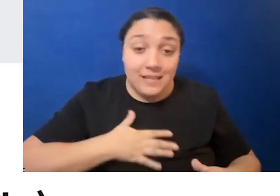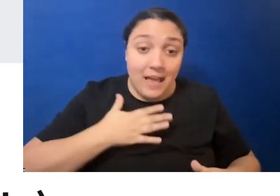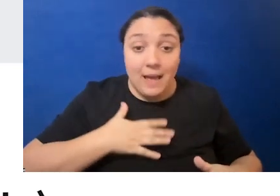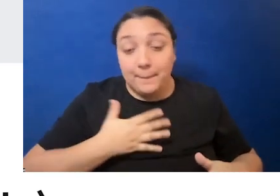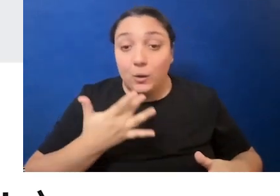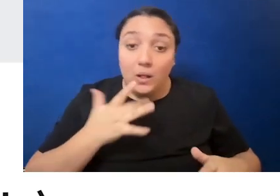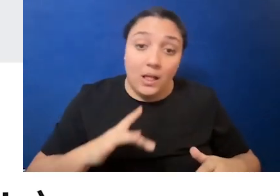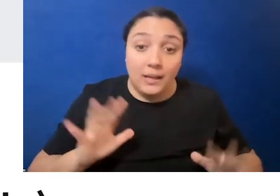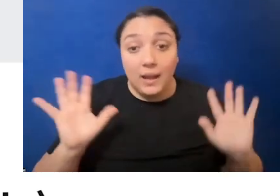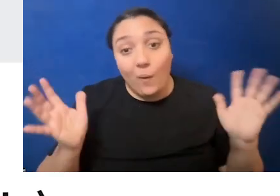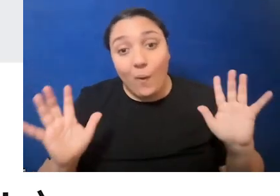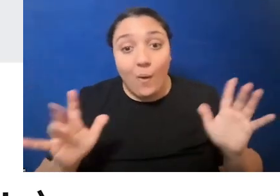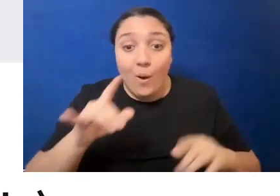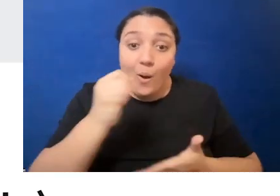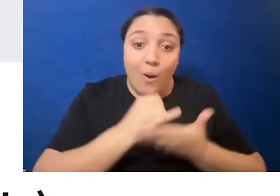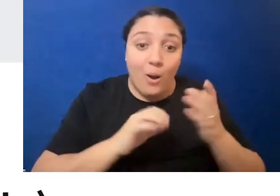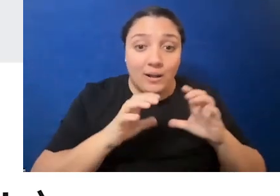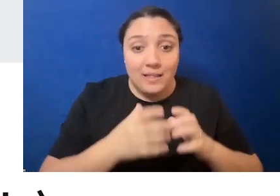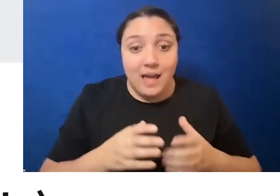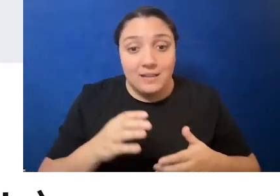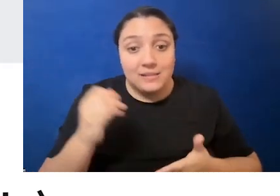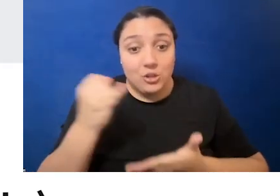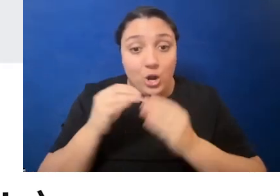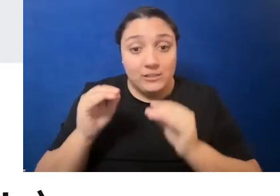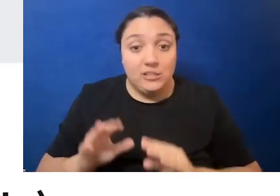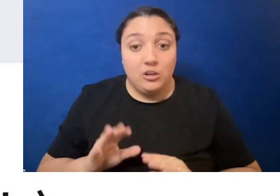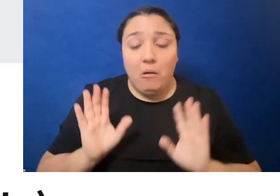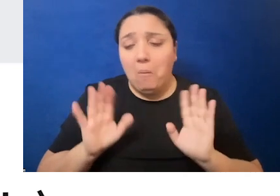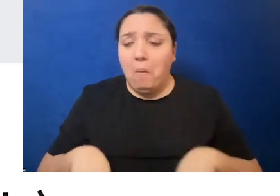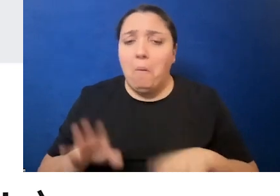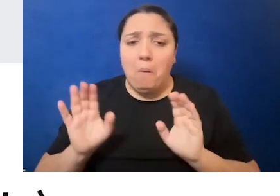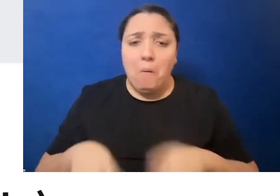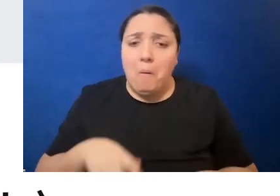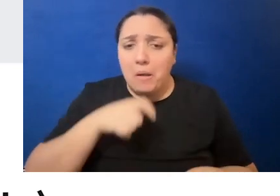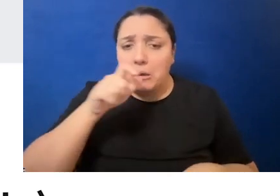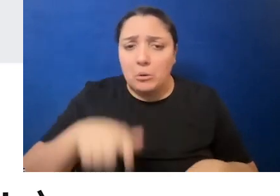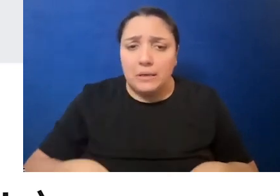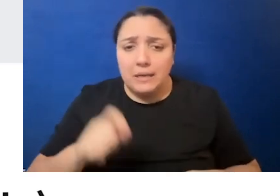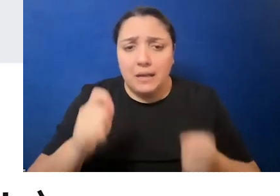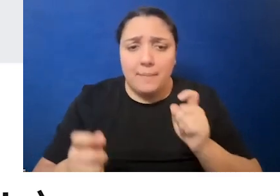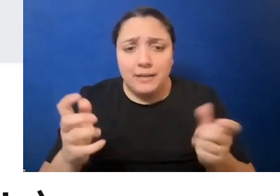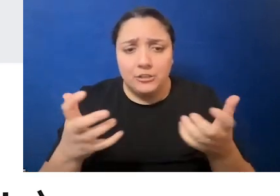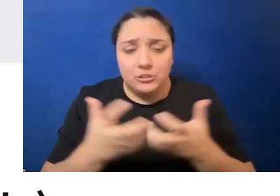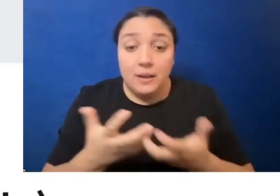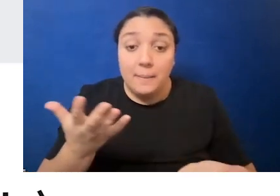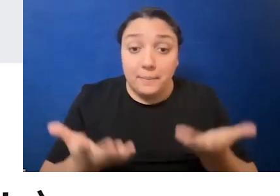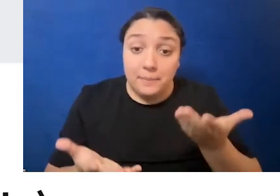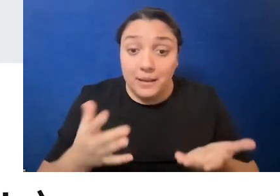HERE AND THERE. THE KID IS HAPPY GO LUCKY LIKE IN THE ART CLASS, THEY FEEL THEY